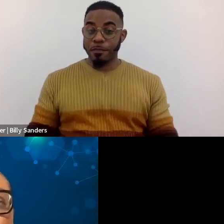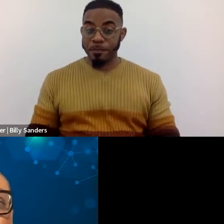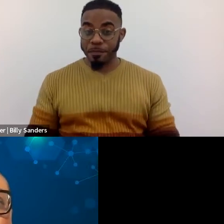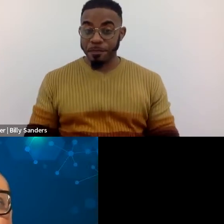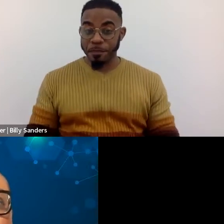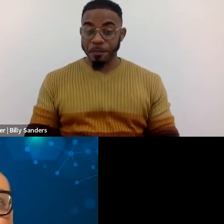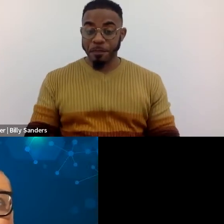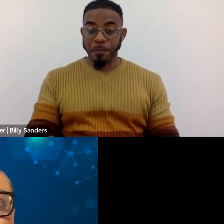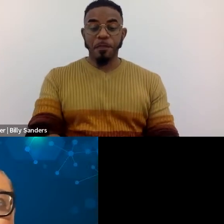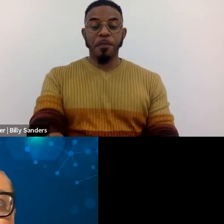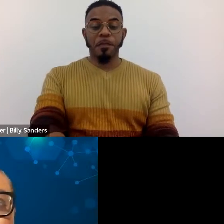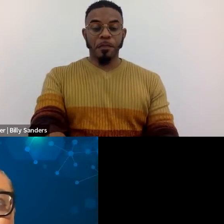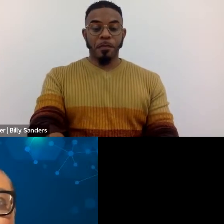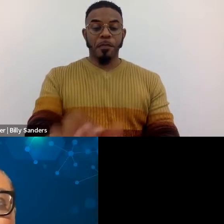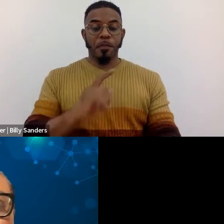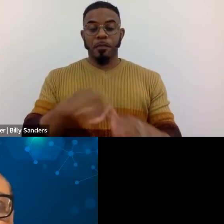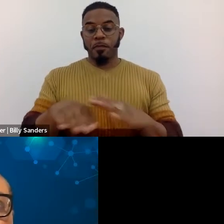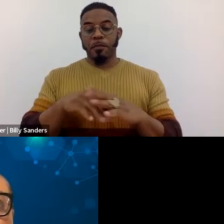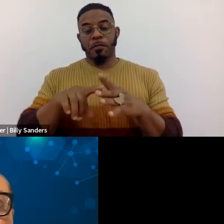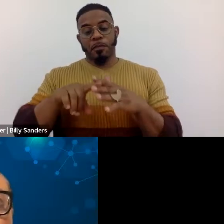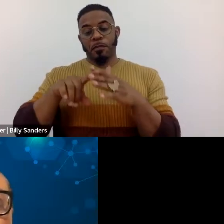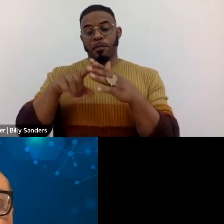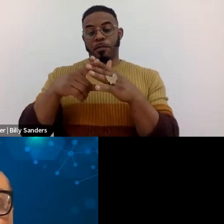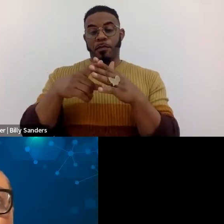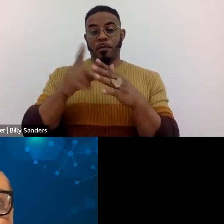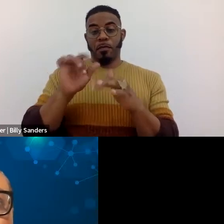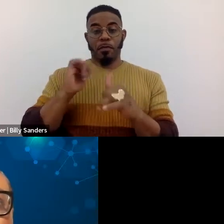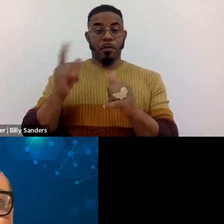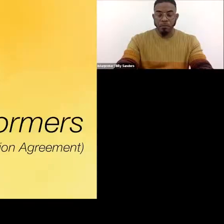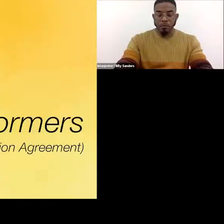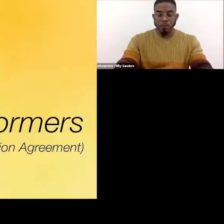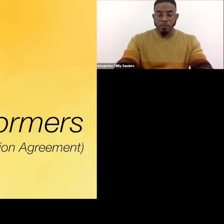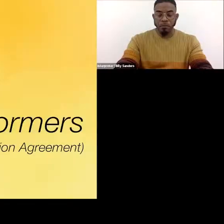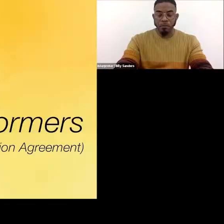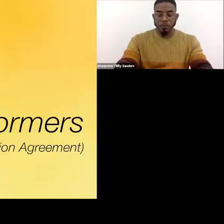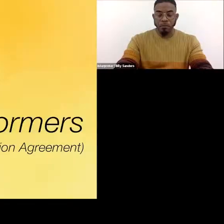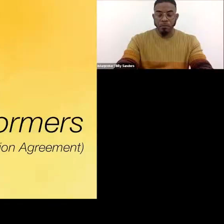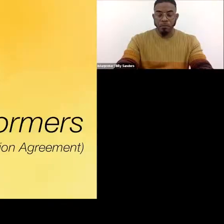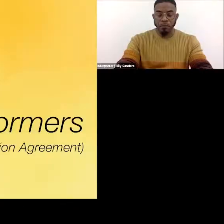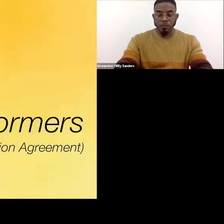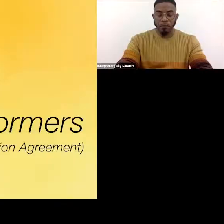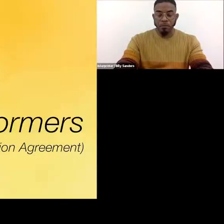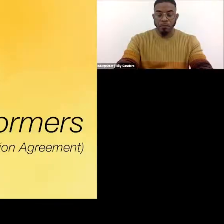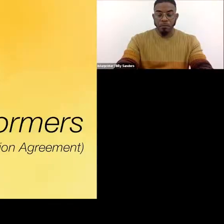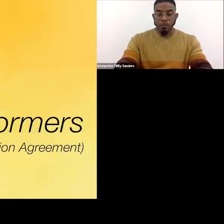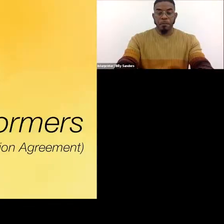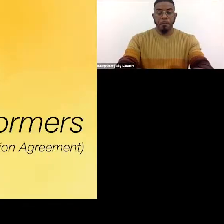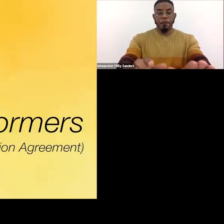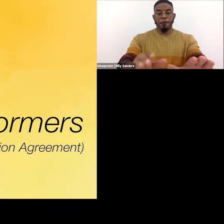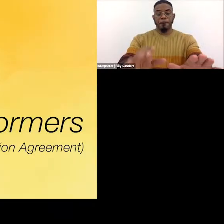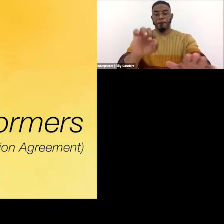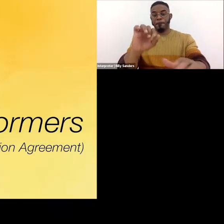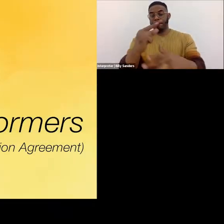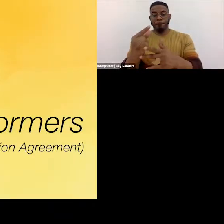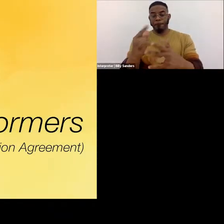and we're going to basically start on with our first slide. SAG-AFTRA endeavors to be on the forefront